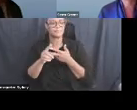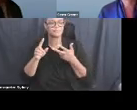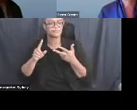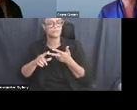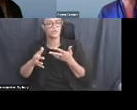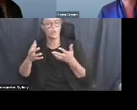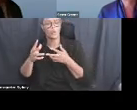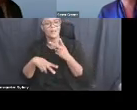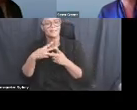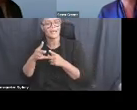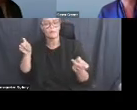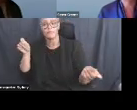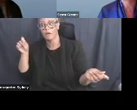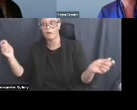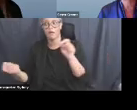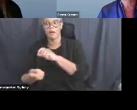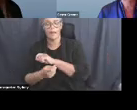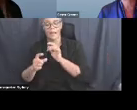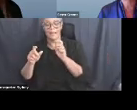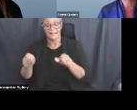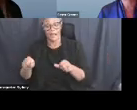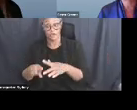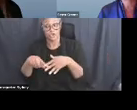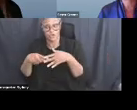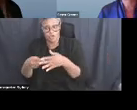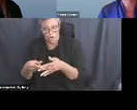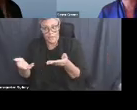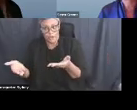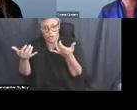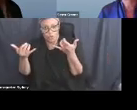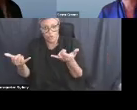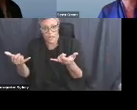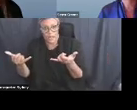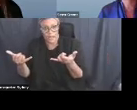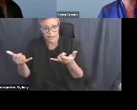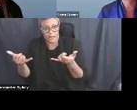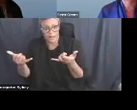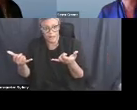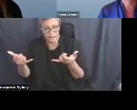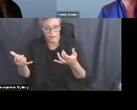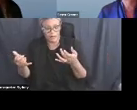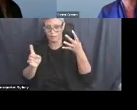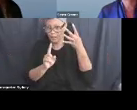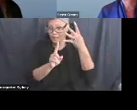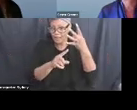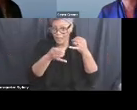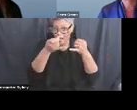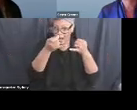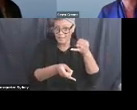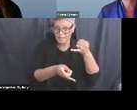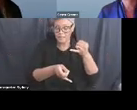webinar ends and all is said and done and you log off of Zoom, what will be different about the way